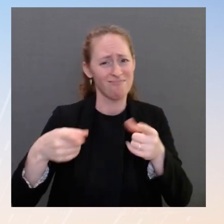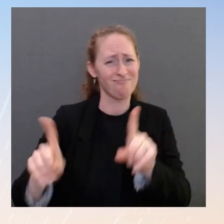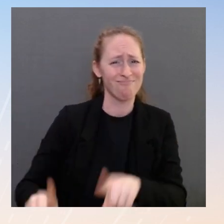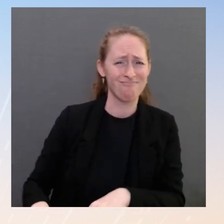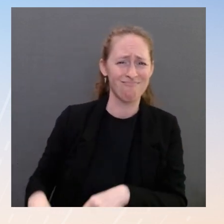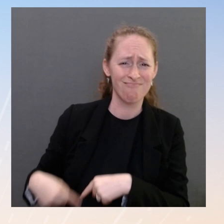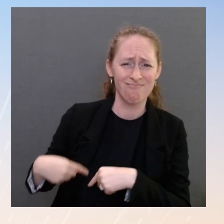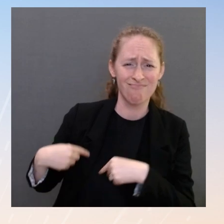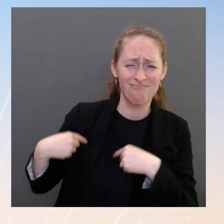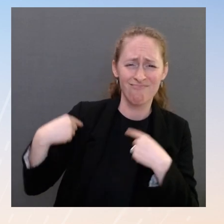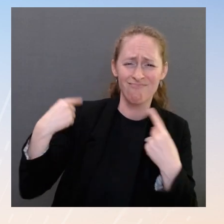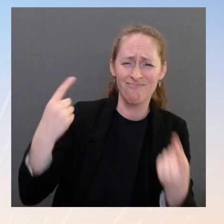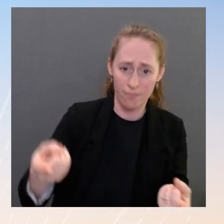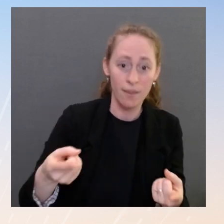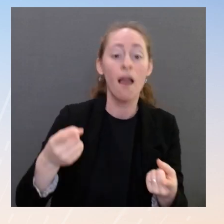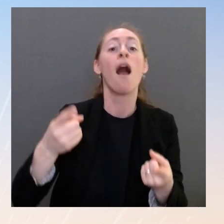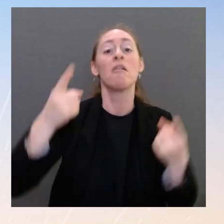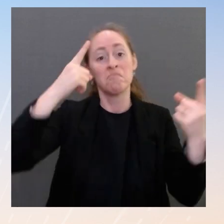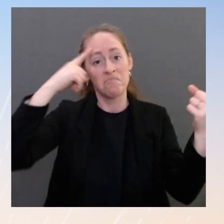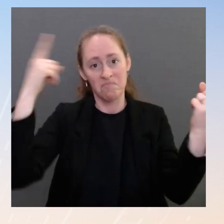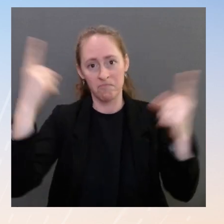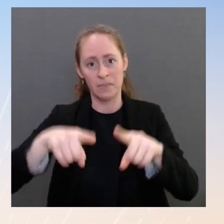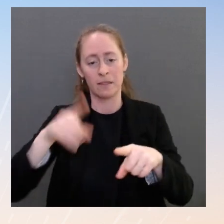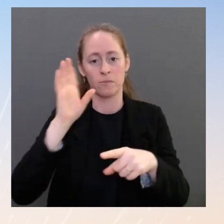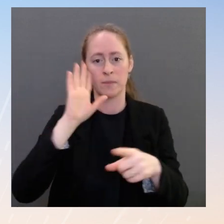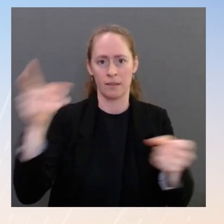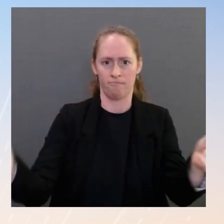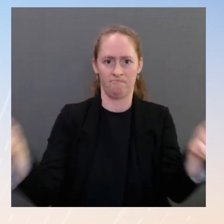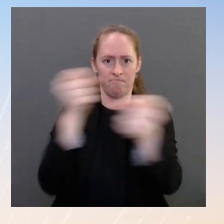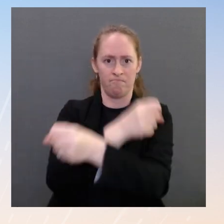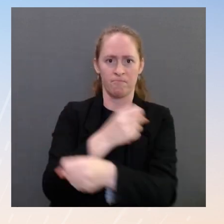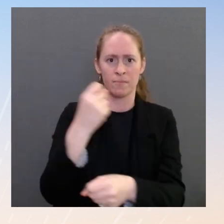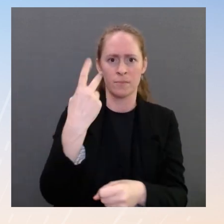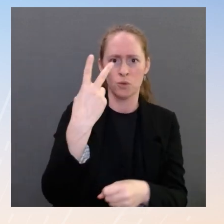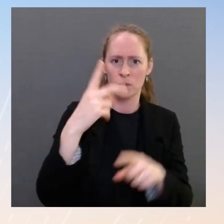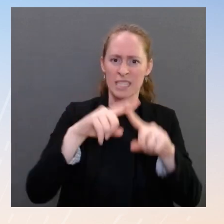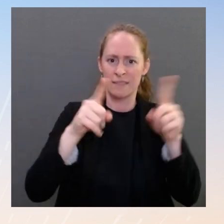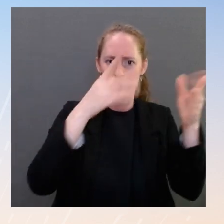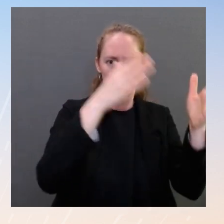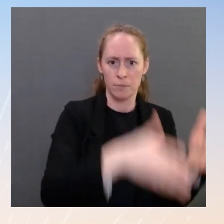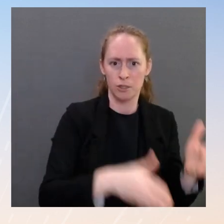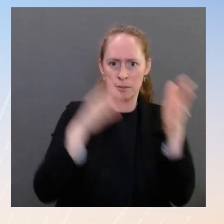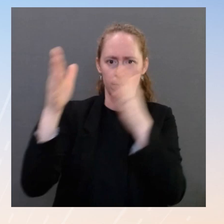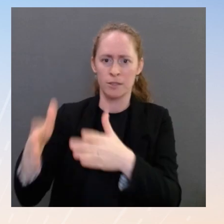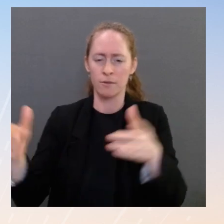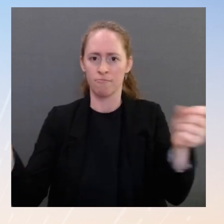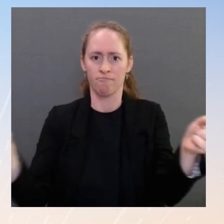during the early hours of the morning, East Coast time. So I think what the President was referring to was his understanding and knowledge